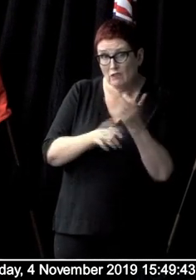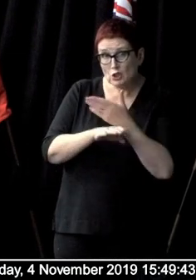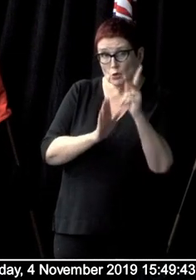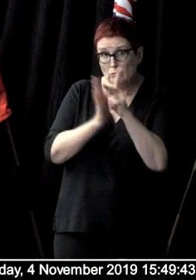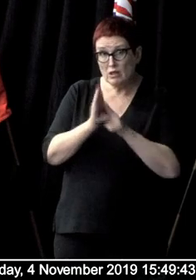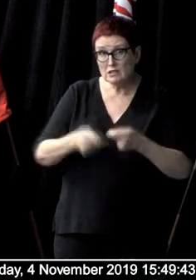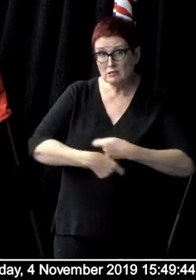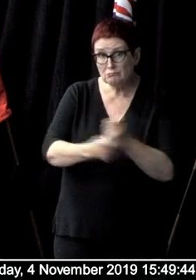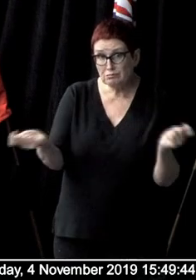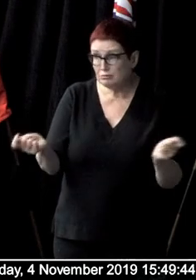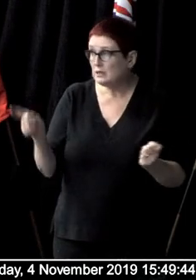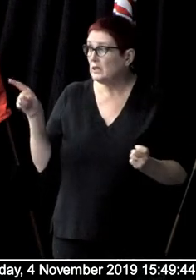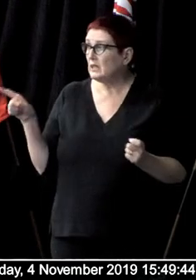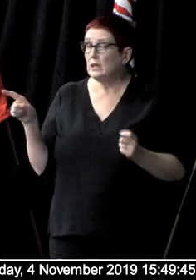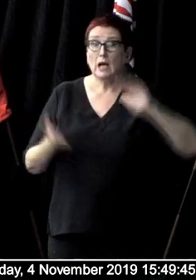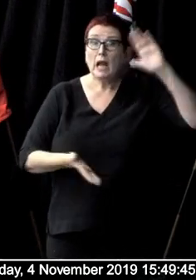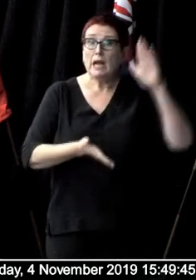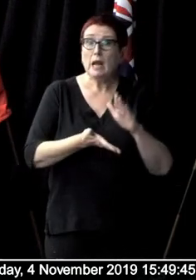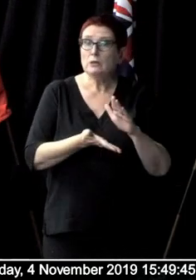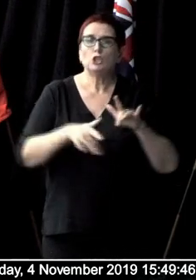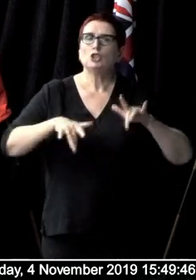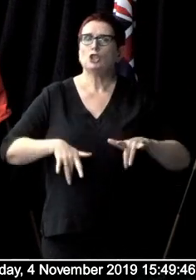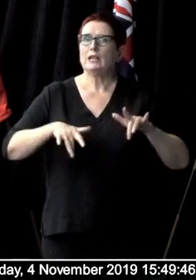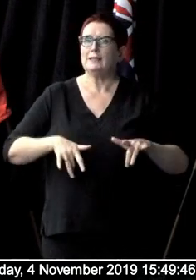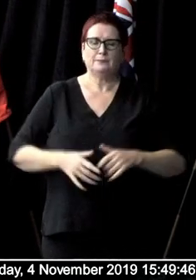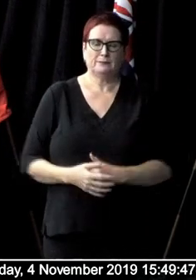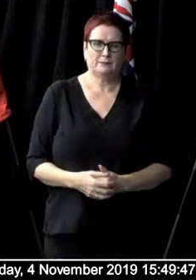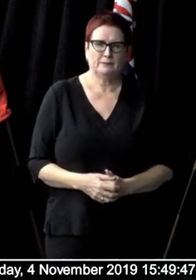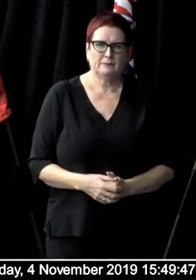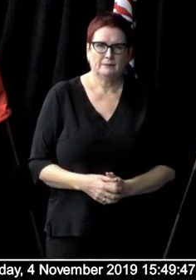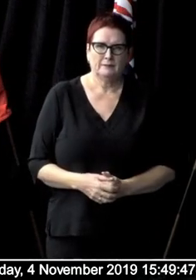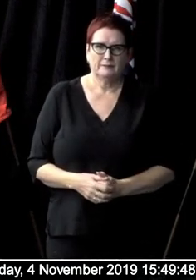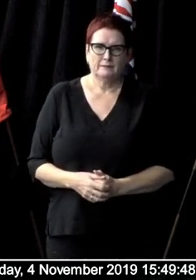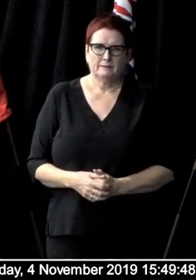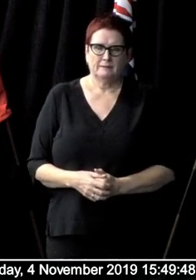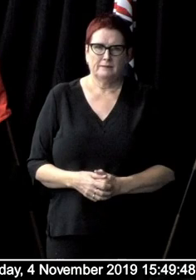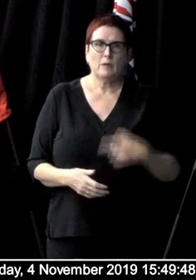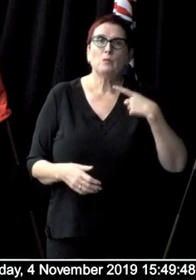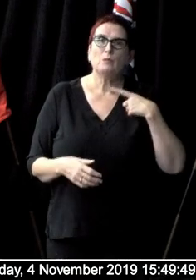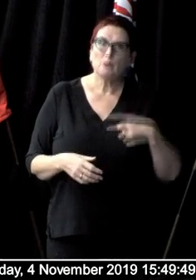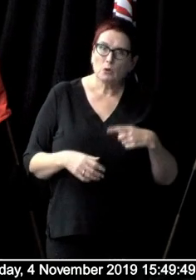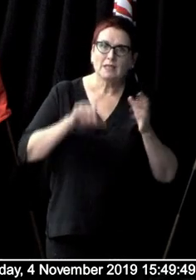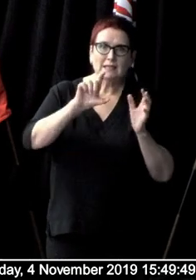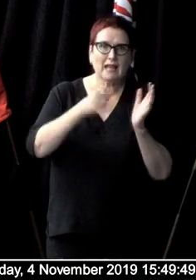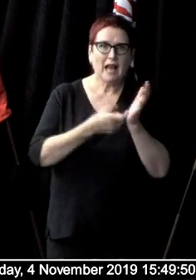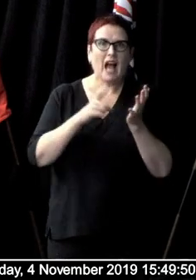Well, they – they haven’t diminished but that’s because we’re actually – in fact we’re saying we’re more open for business than ever.